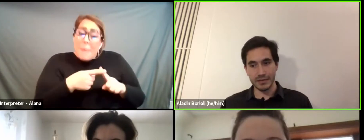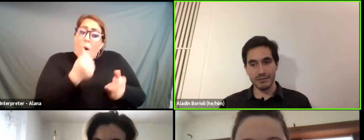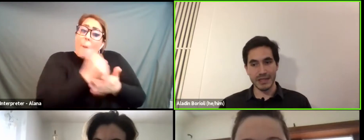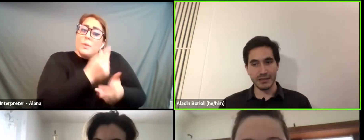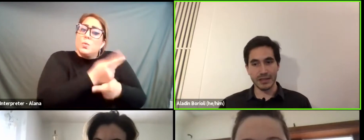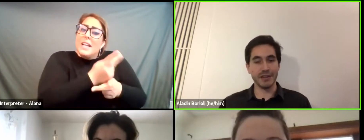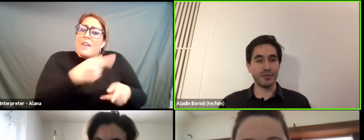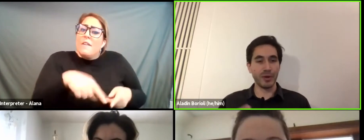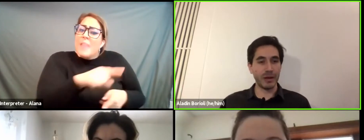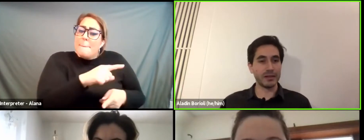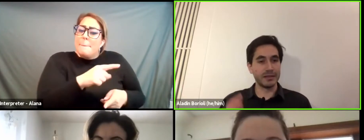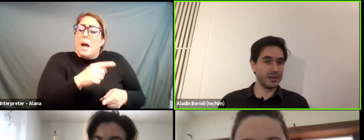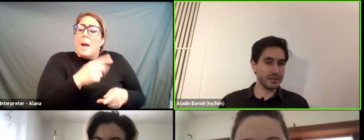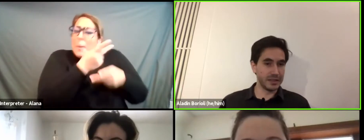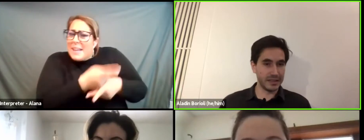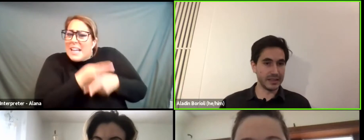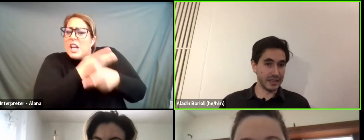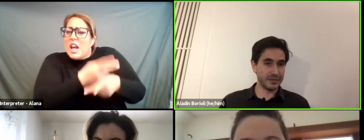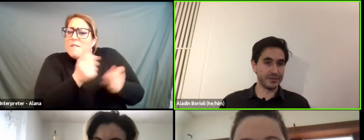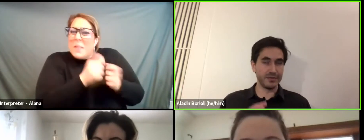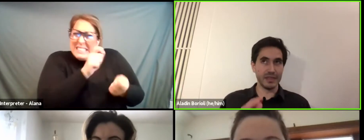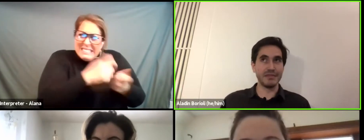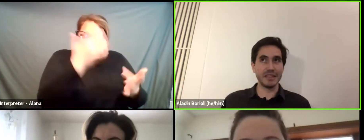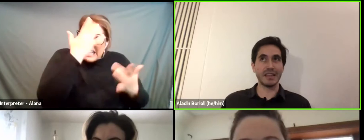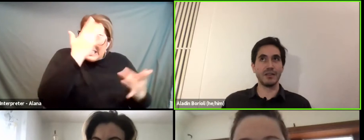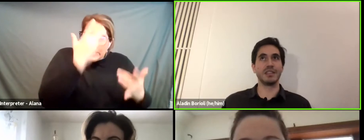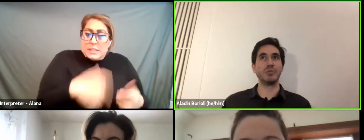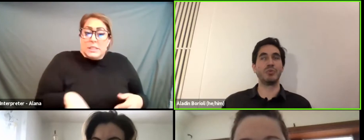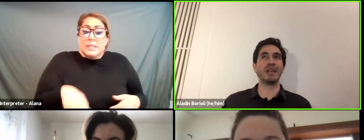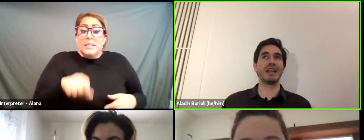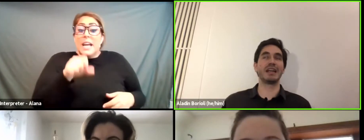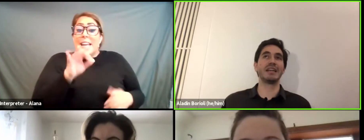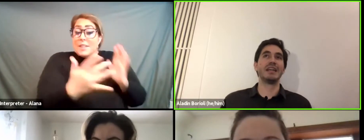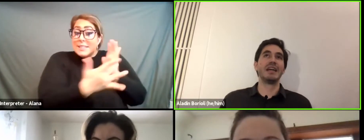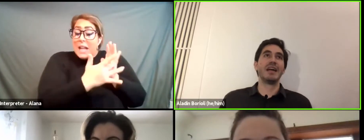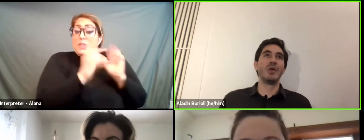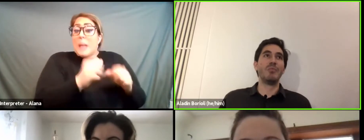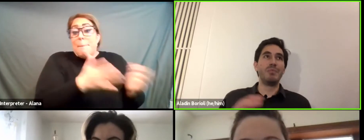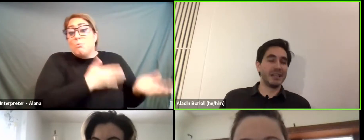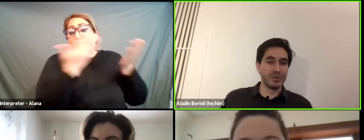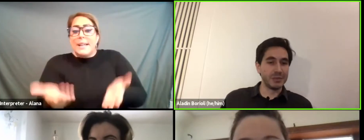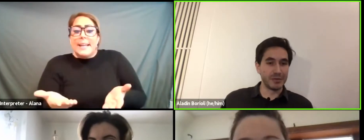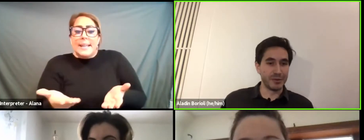being careful about certain disease and if this technology can bring like better treatment for